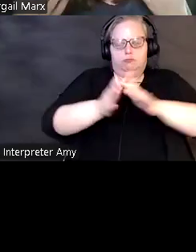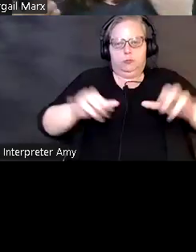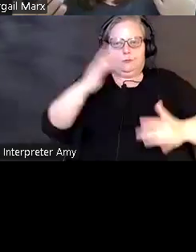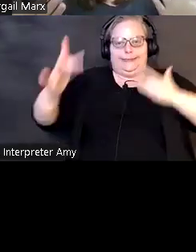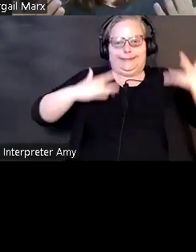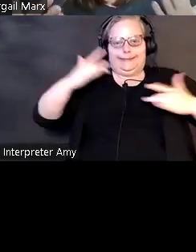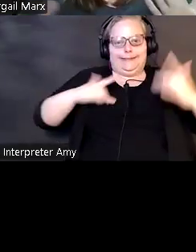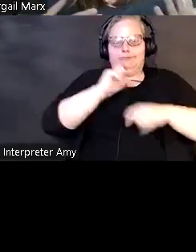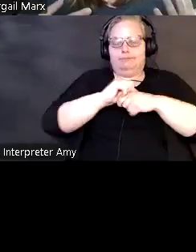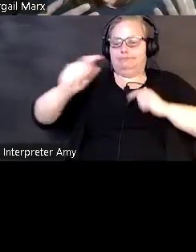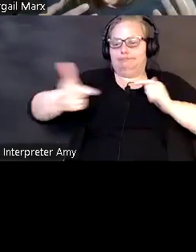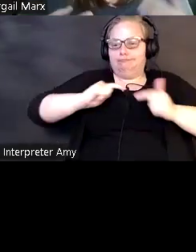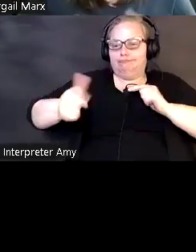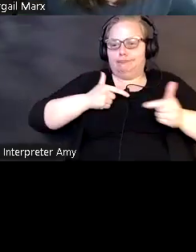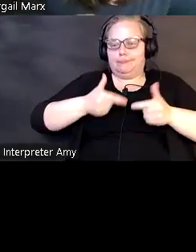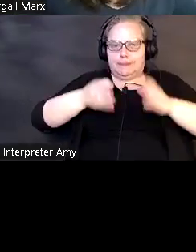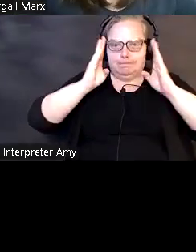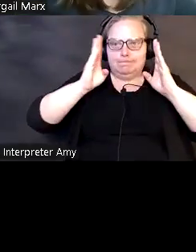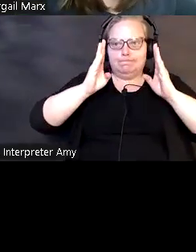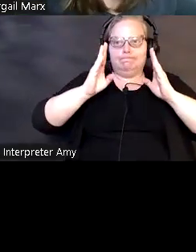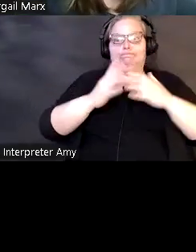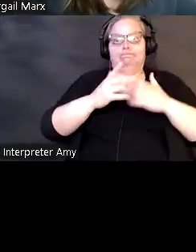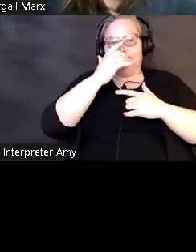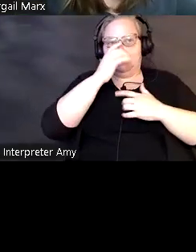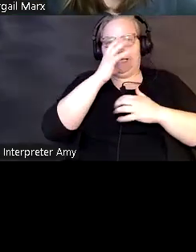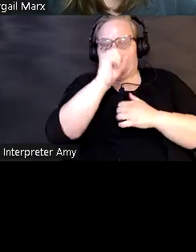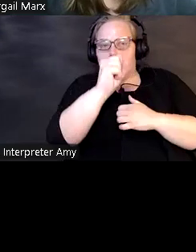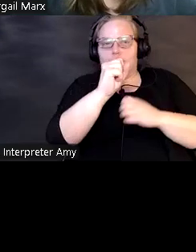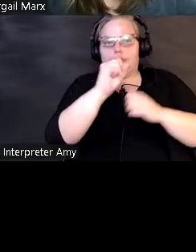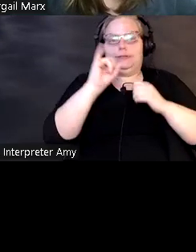interactions be engaging, that's what's important to really create that space and